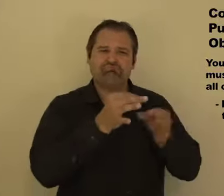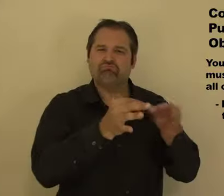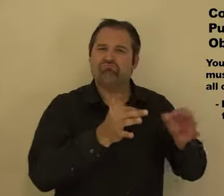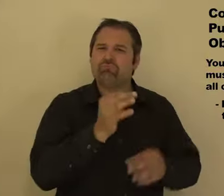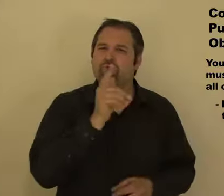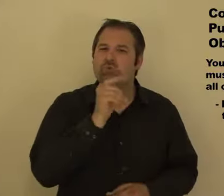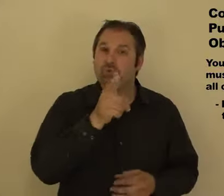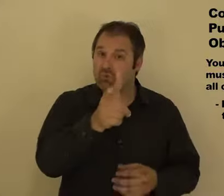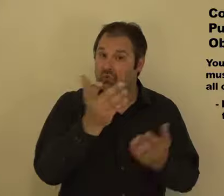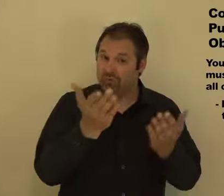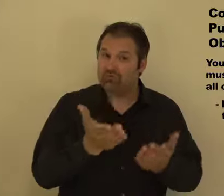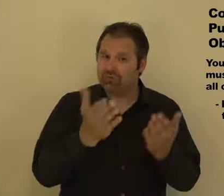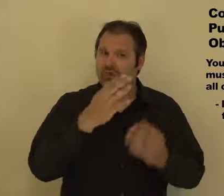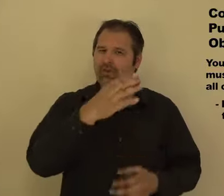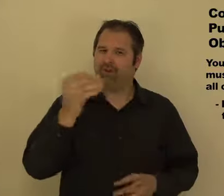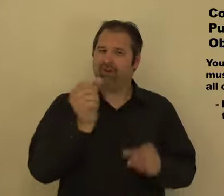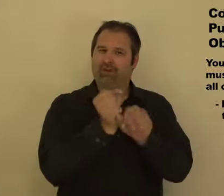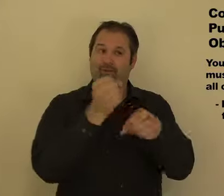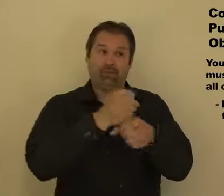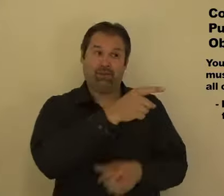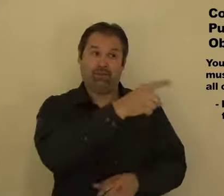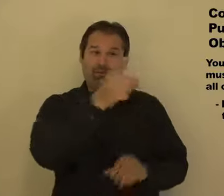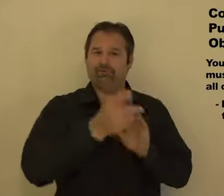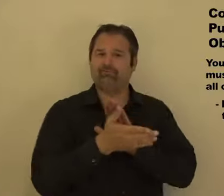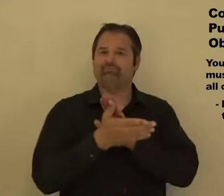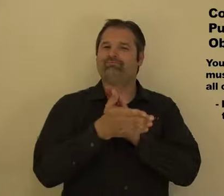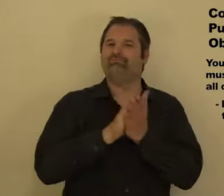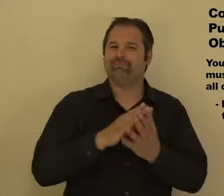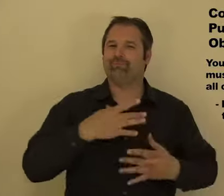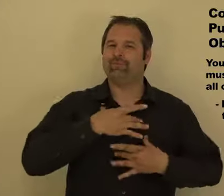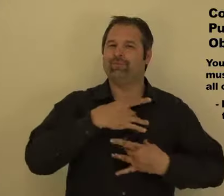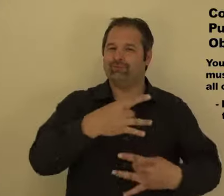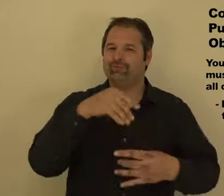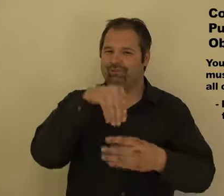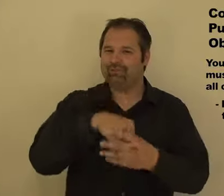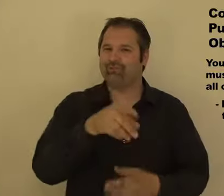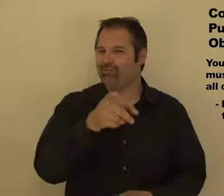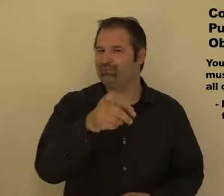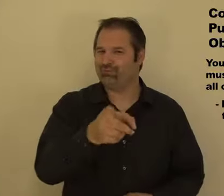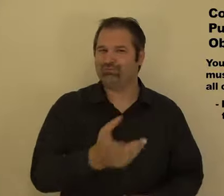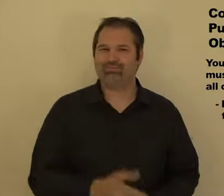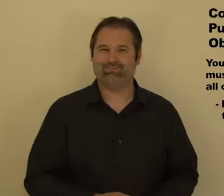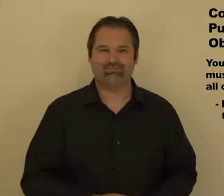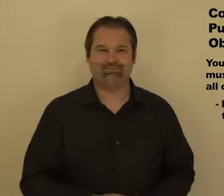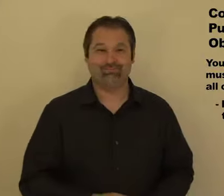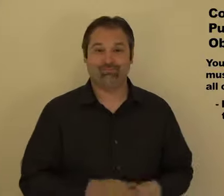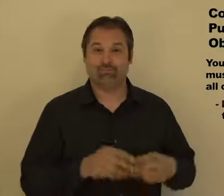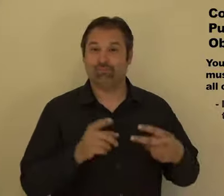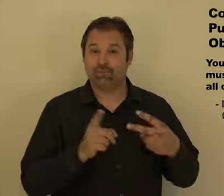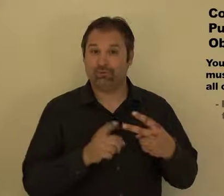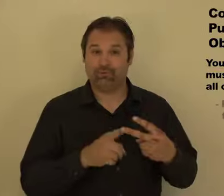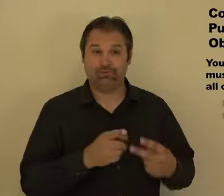Second, explain why you are writing the cover letter,